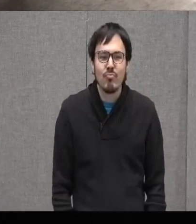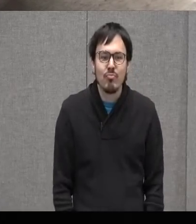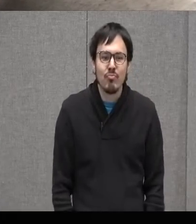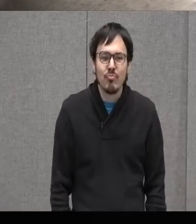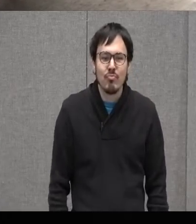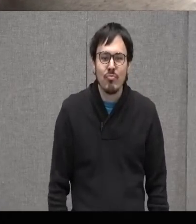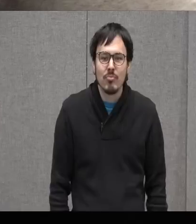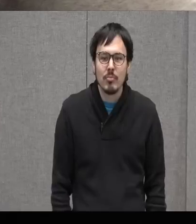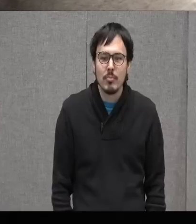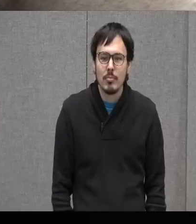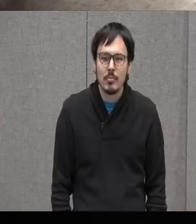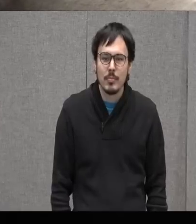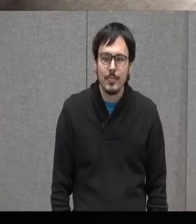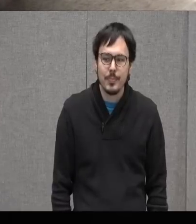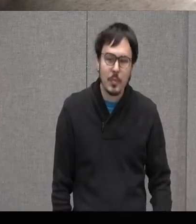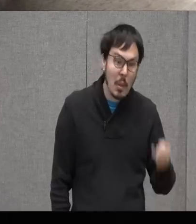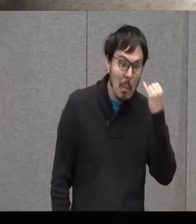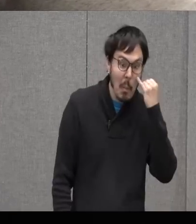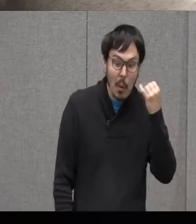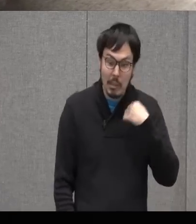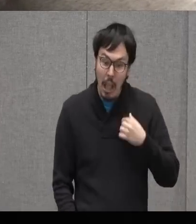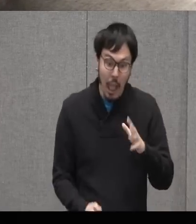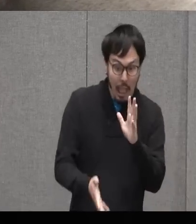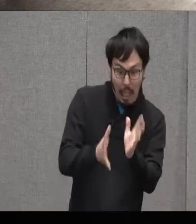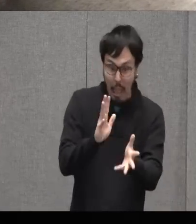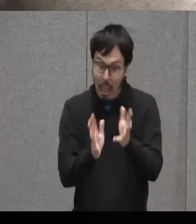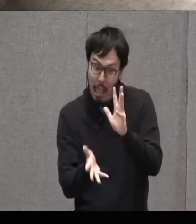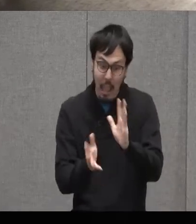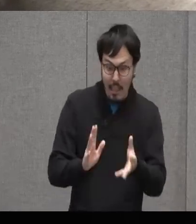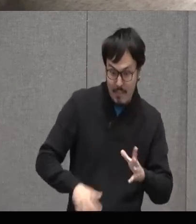What if I jazz it up with some extra numbers?